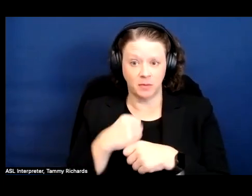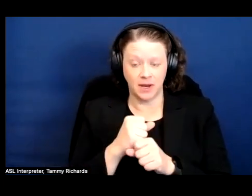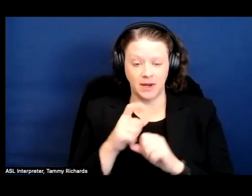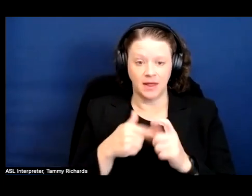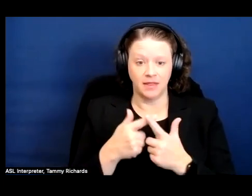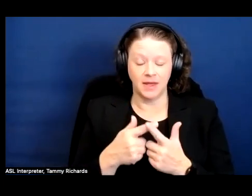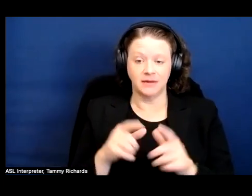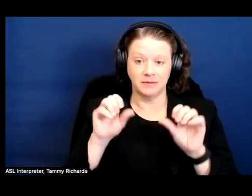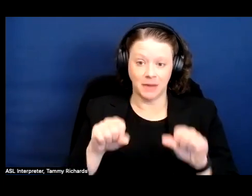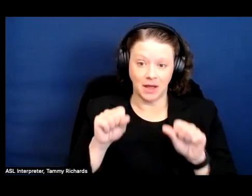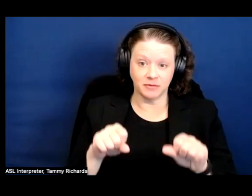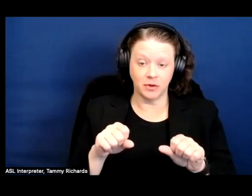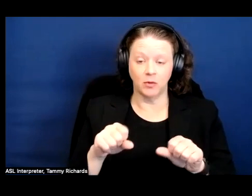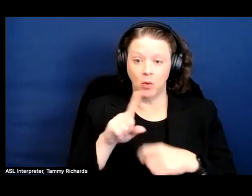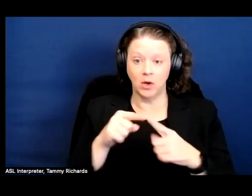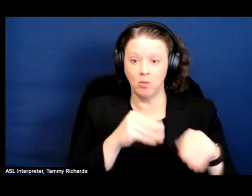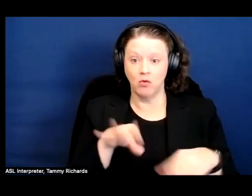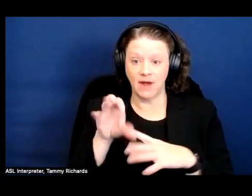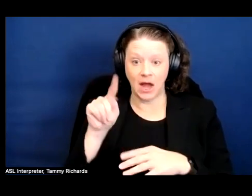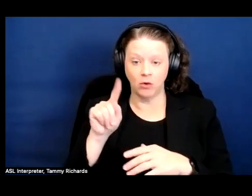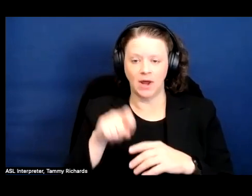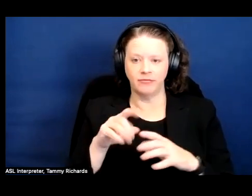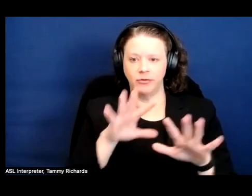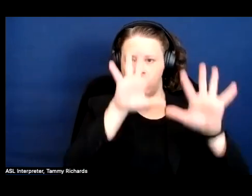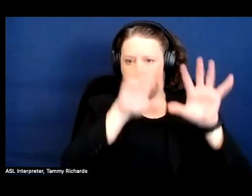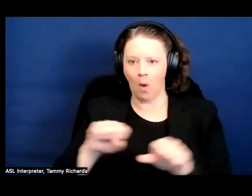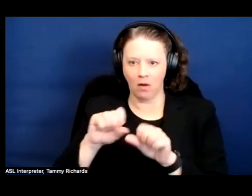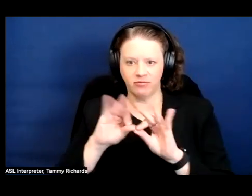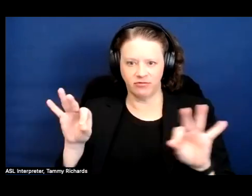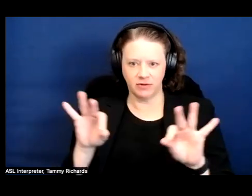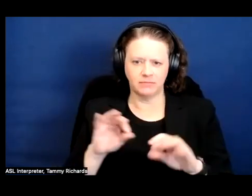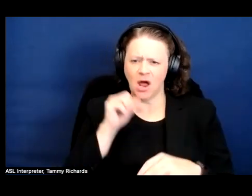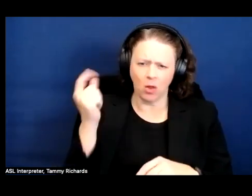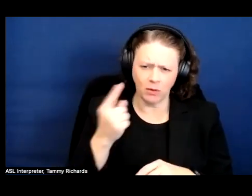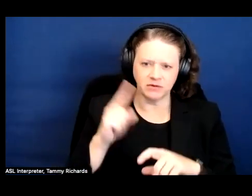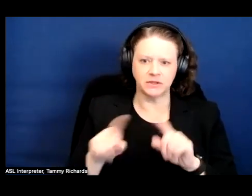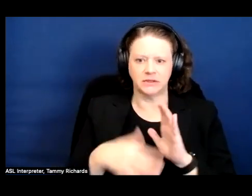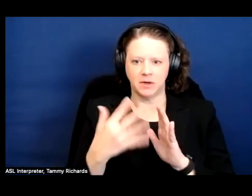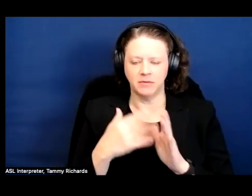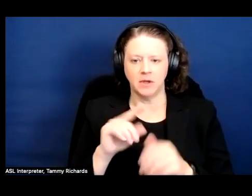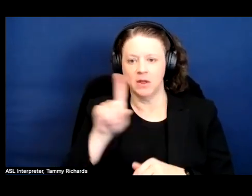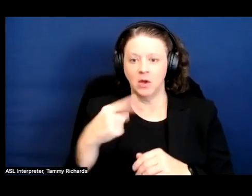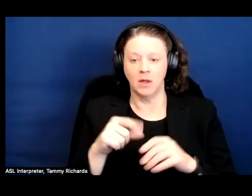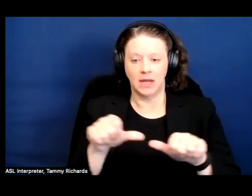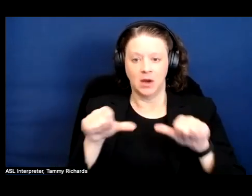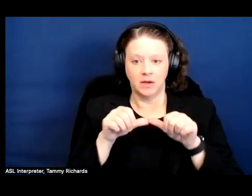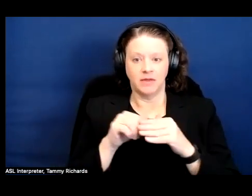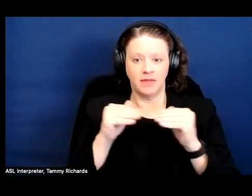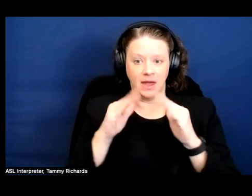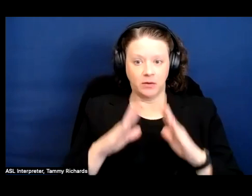that may violate lease provisions relating to the quiet enjoyment and may be considered a nuisance.